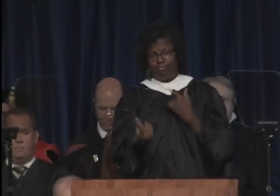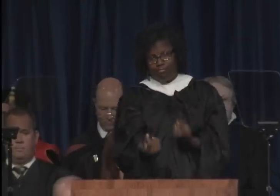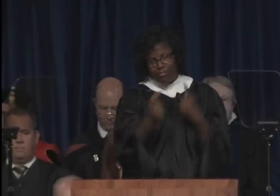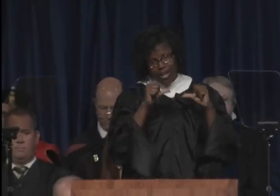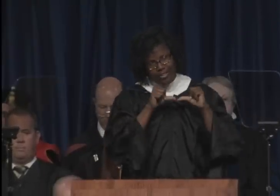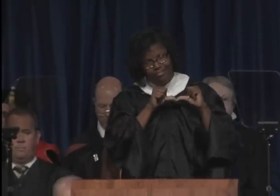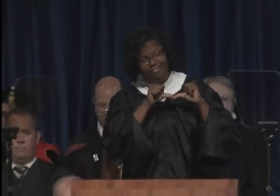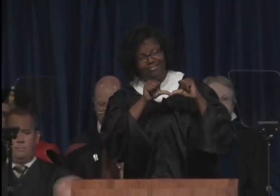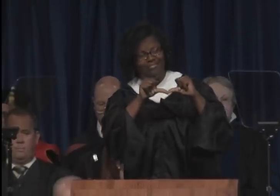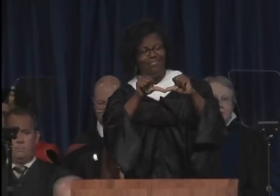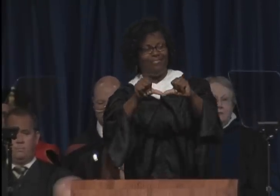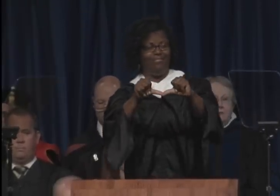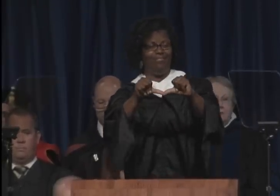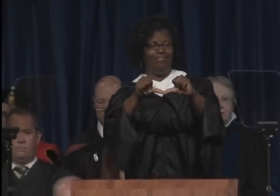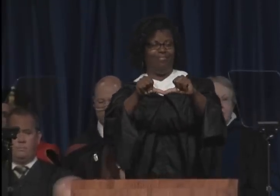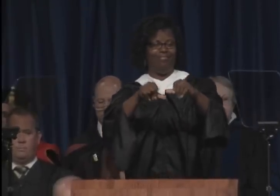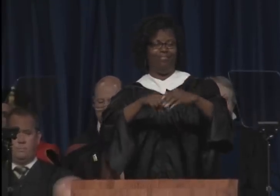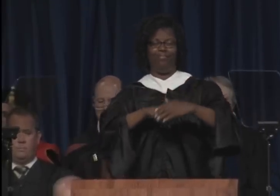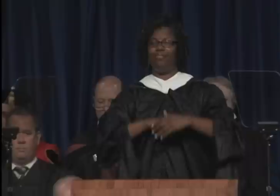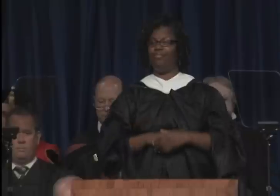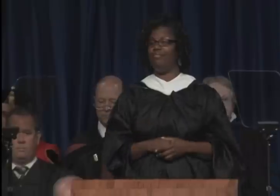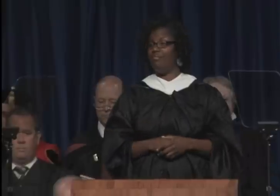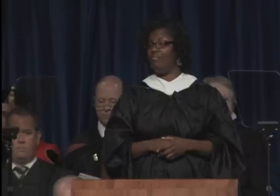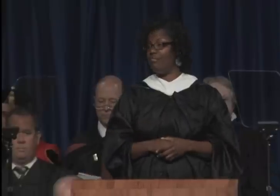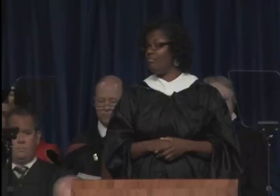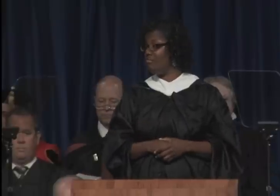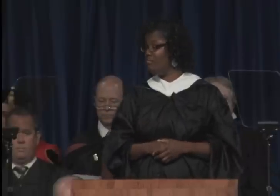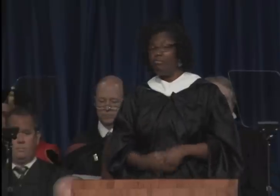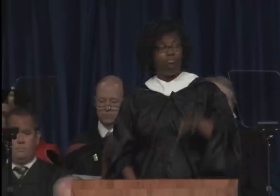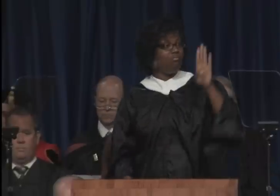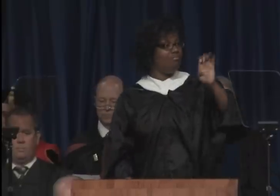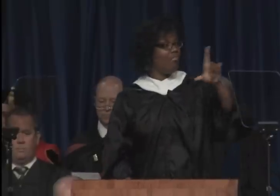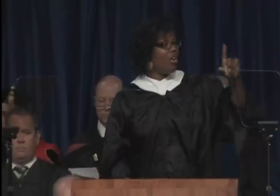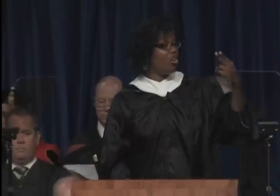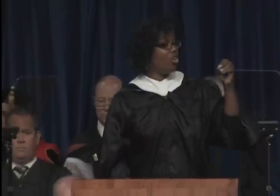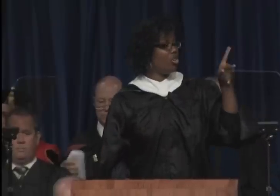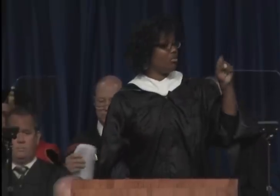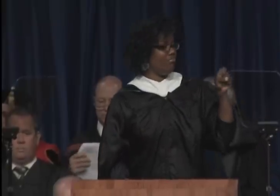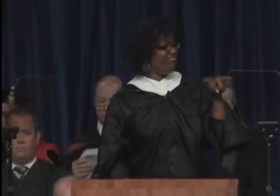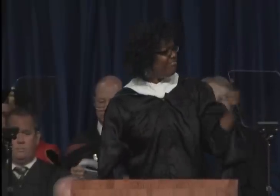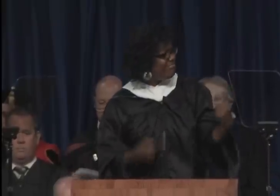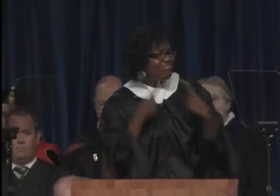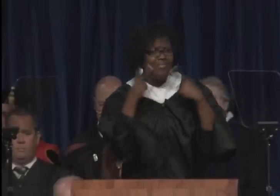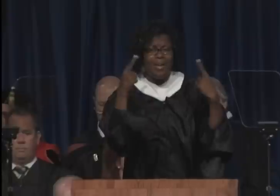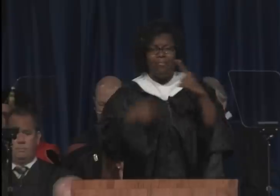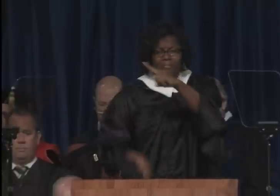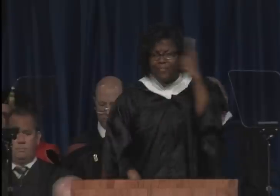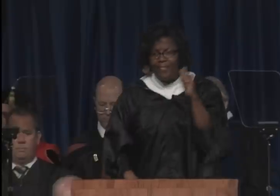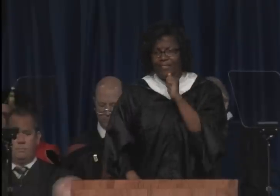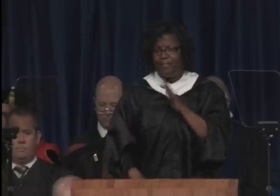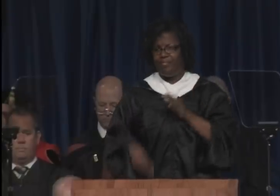Most importantly, be compassionate. I want to share a quote by Bell Hooks,